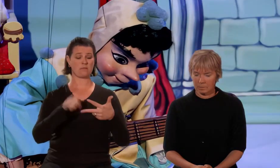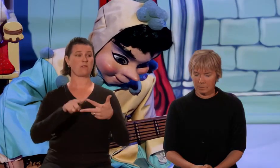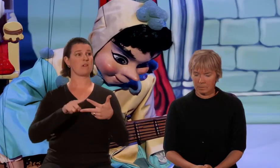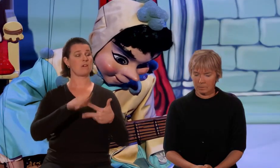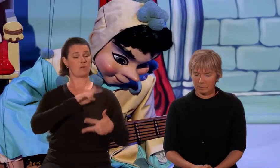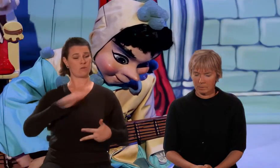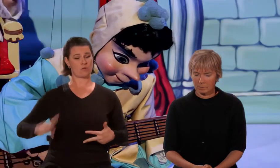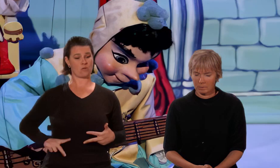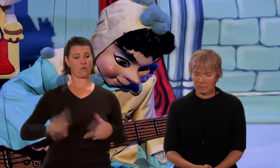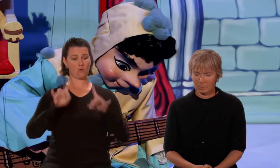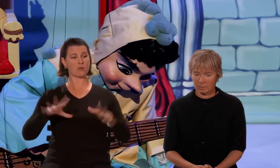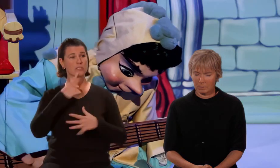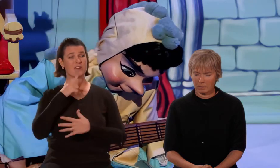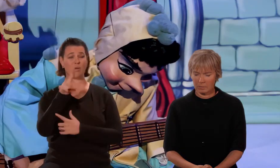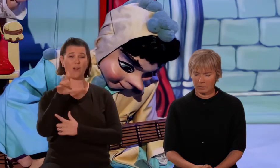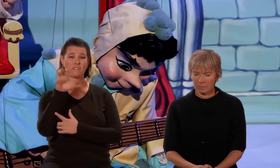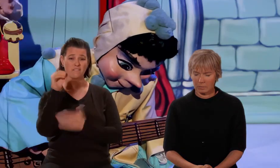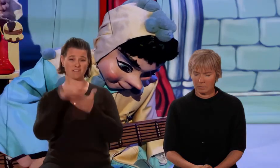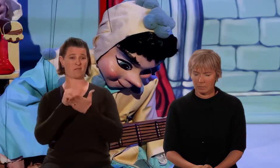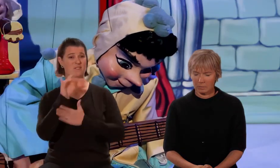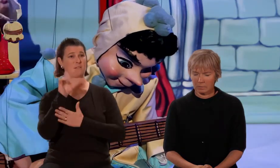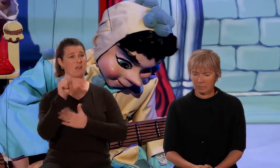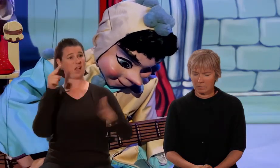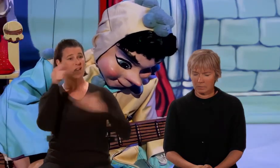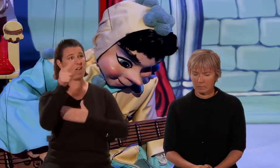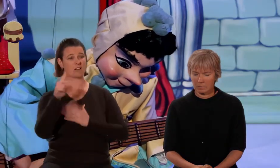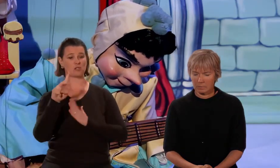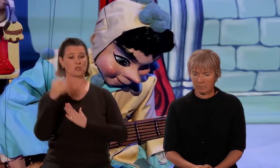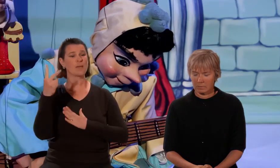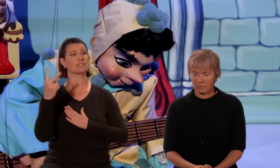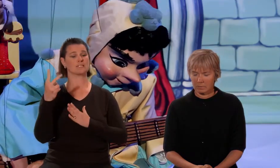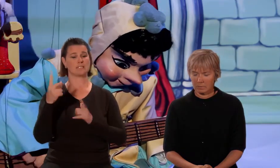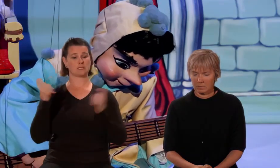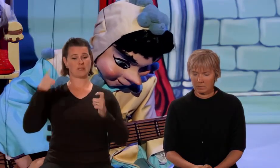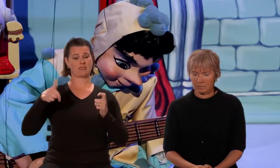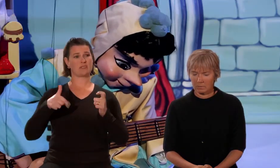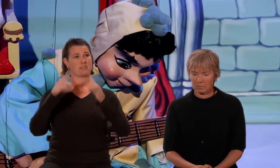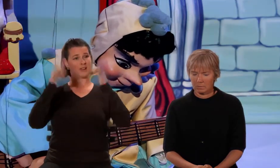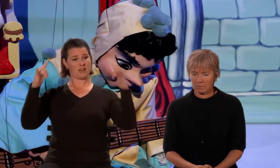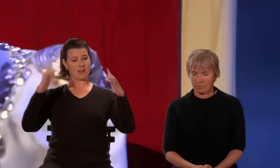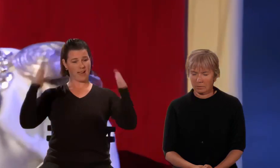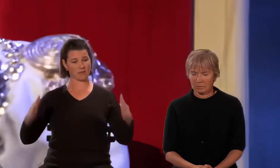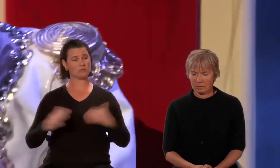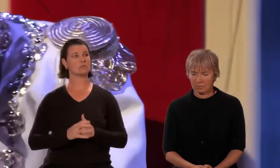it is 150,000 miles away and twice as big as this palace. The Royal Mathematician says